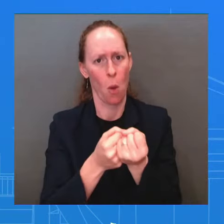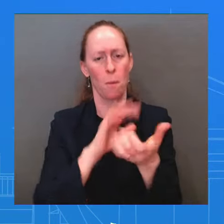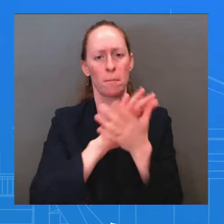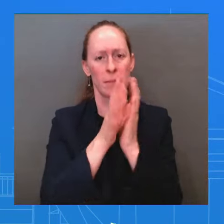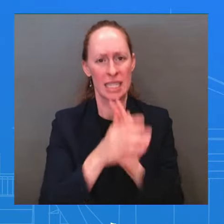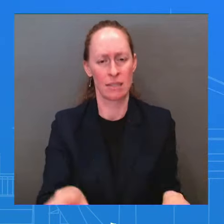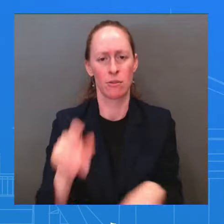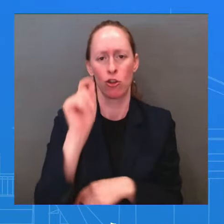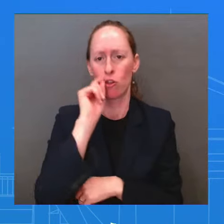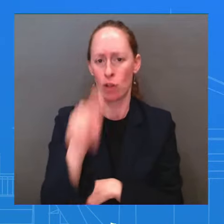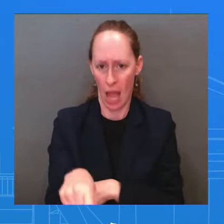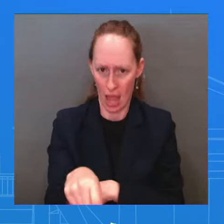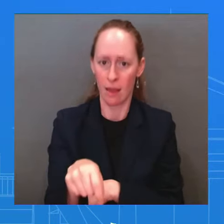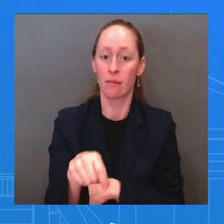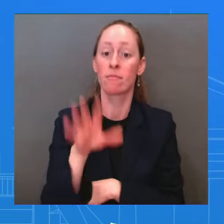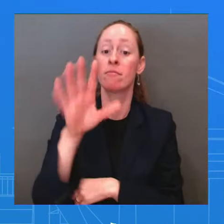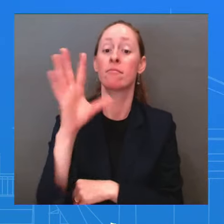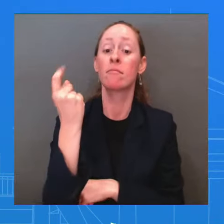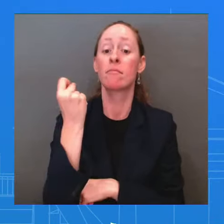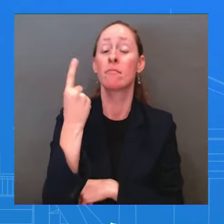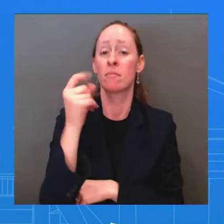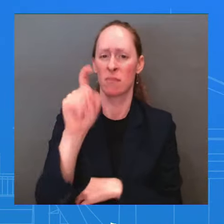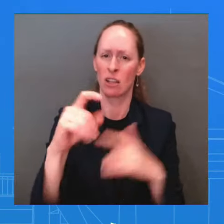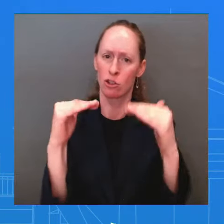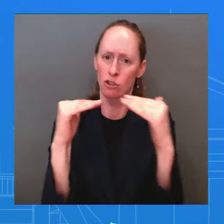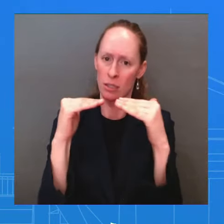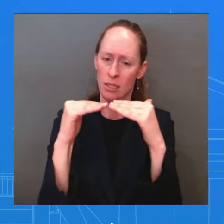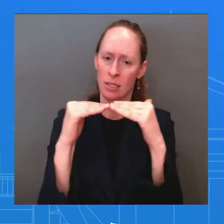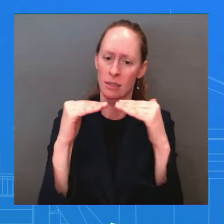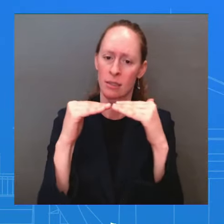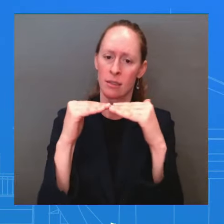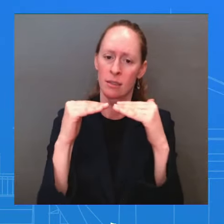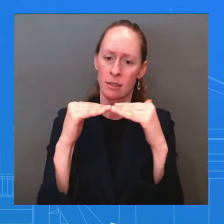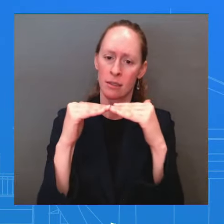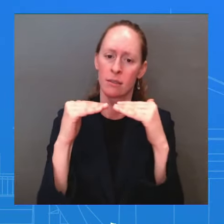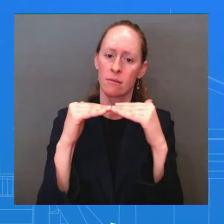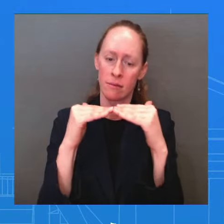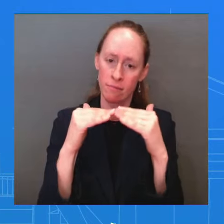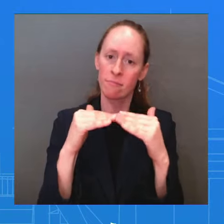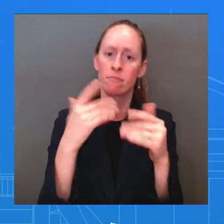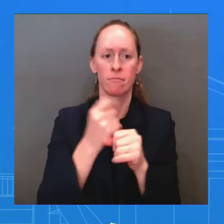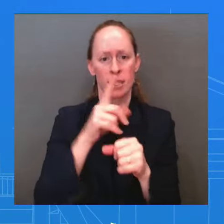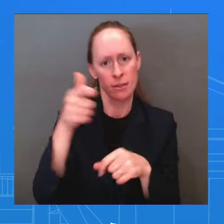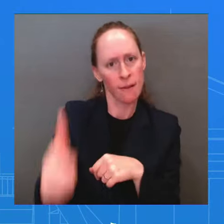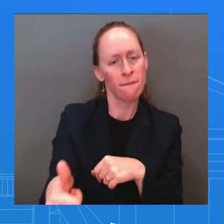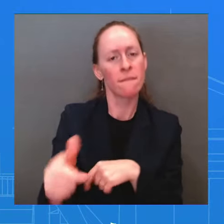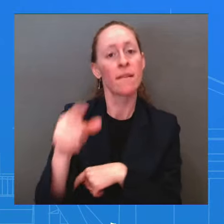on the principles of territorial integrity and sovereignty. And incidentally, many of those countries that you're referring to in Africa